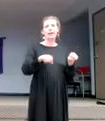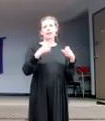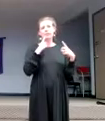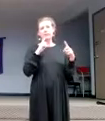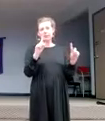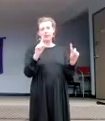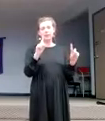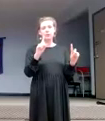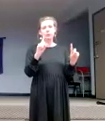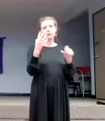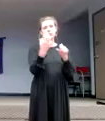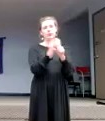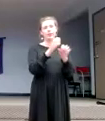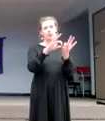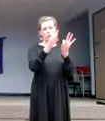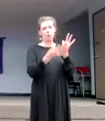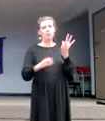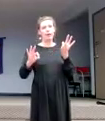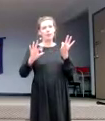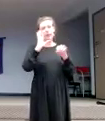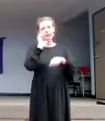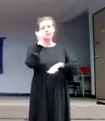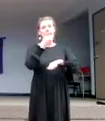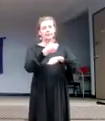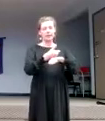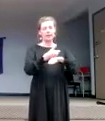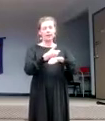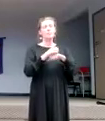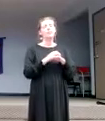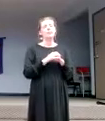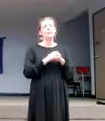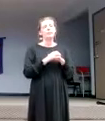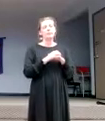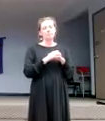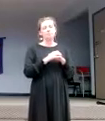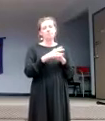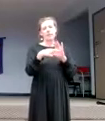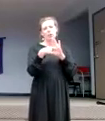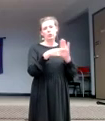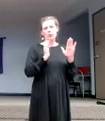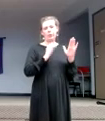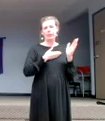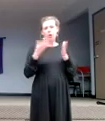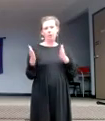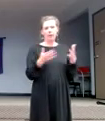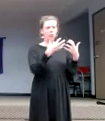those pipelines or conduits installed as dictated by our plan and has worked out together during